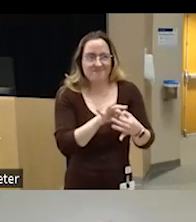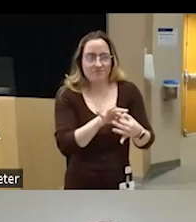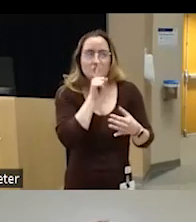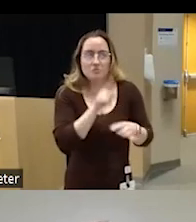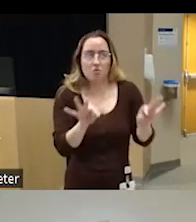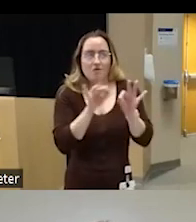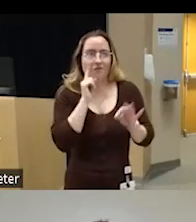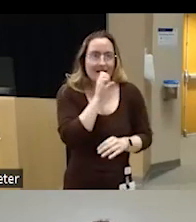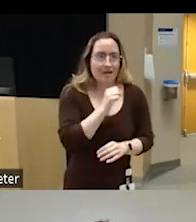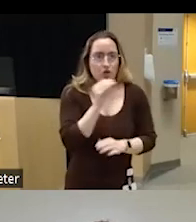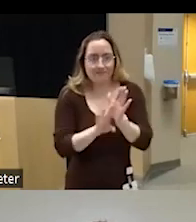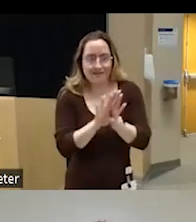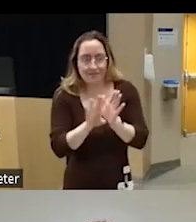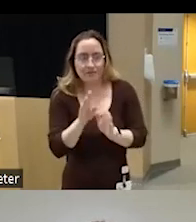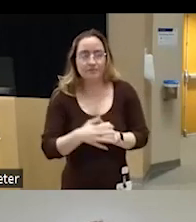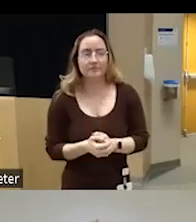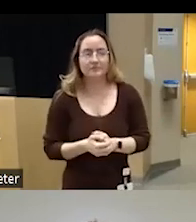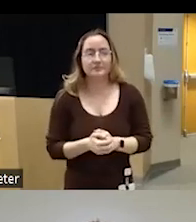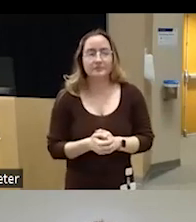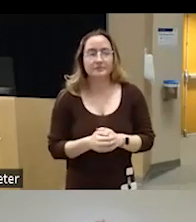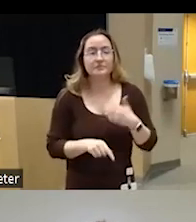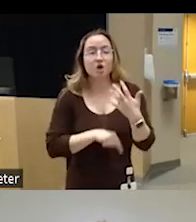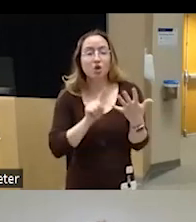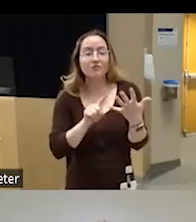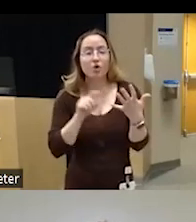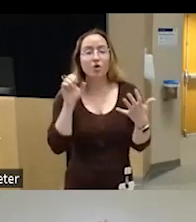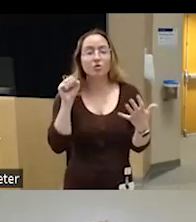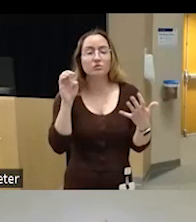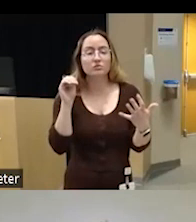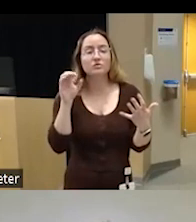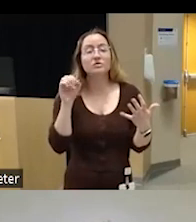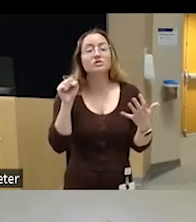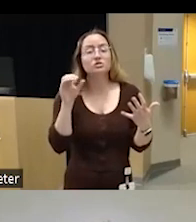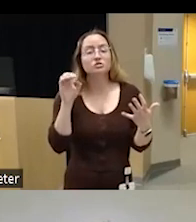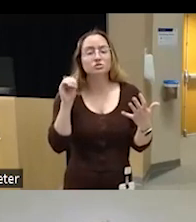Look for someone sensation and EPS, which can actually interfere with healthy lifestyle.